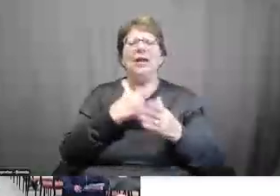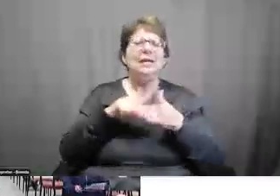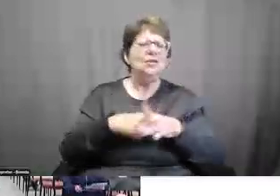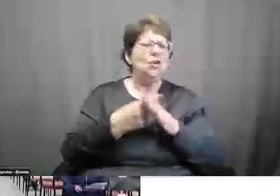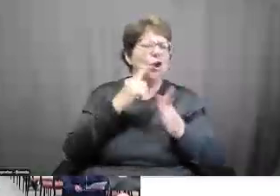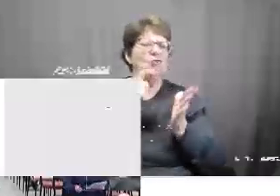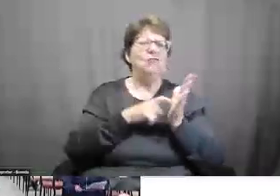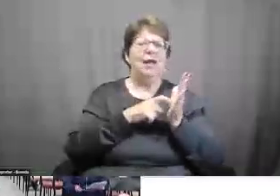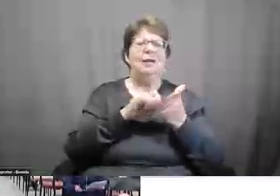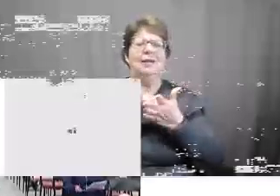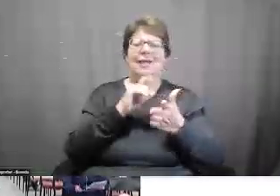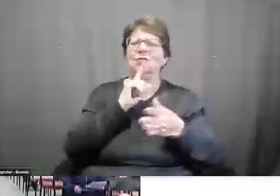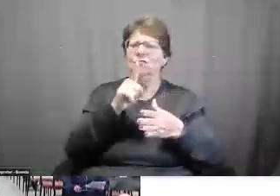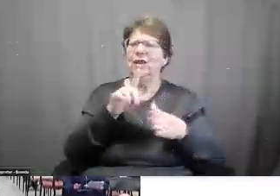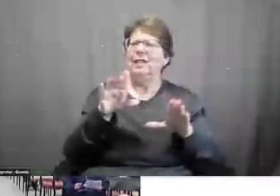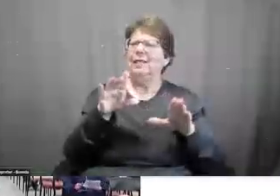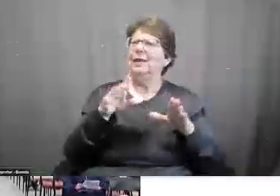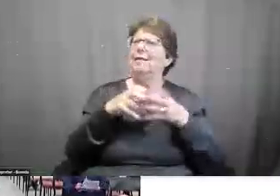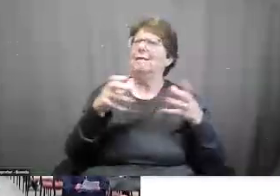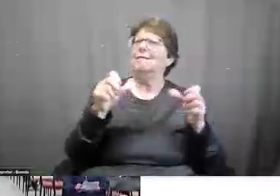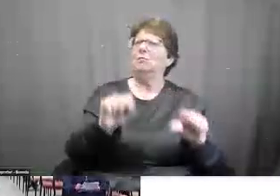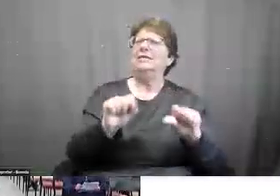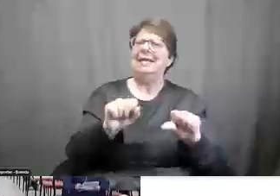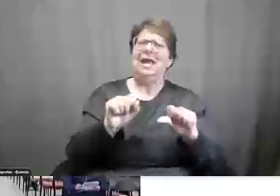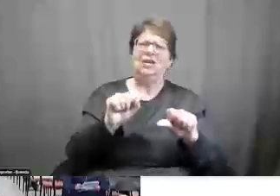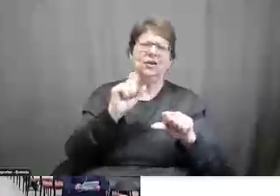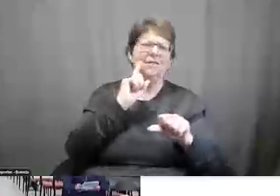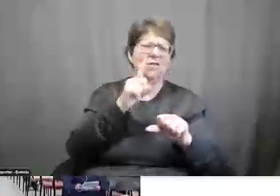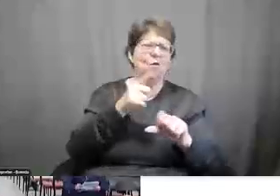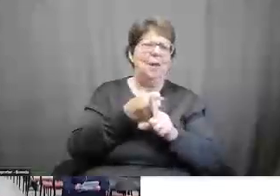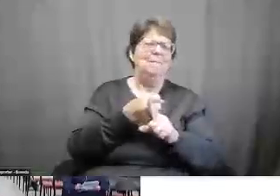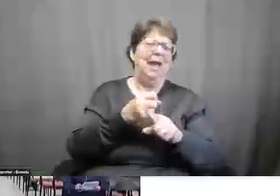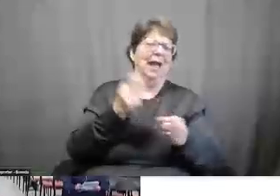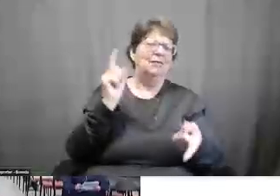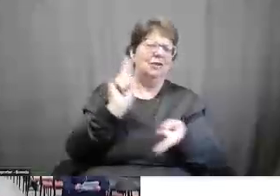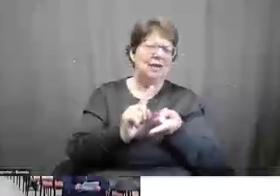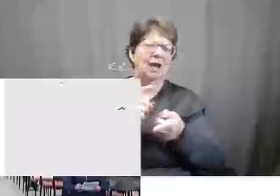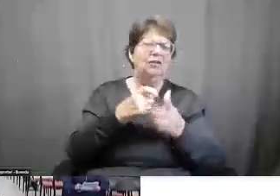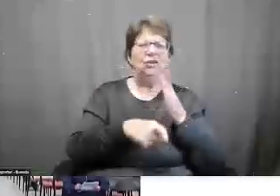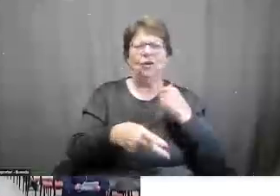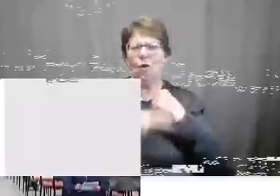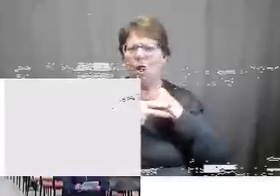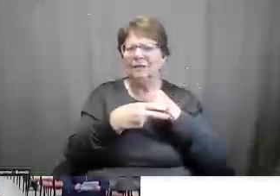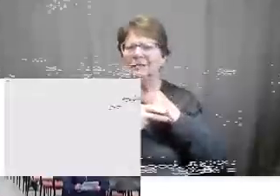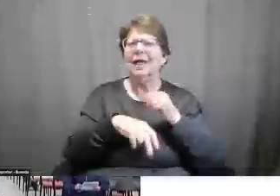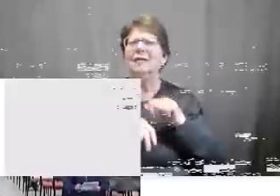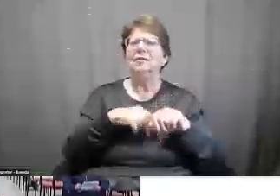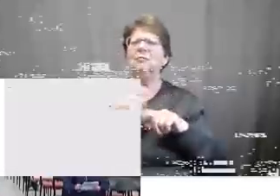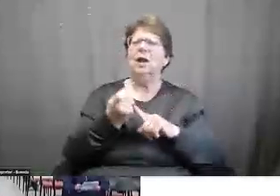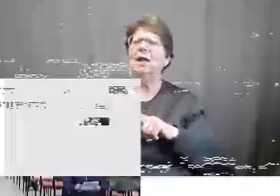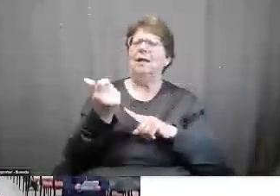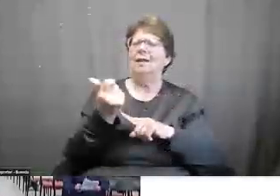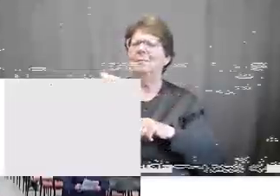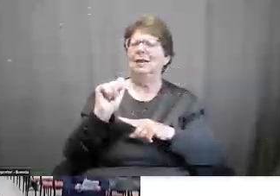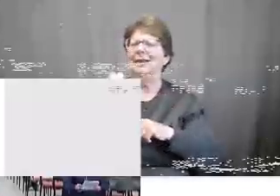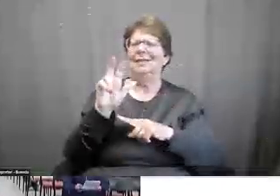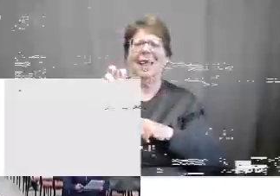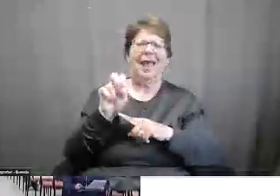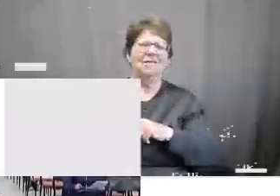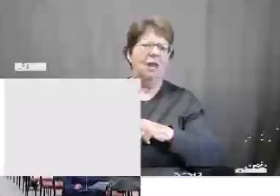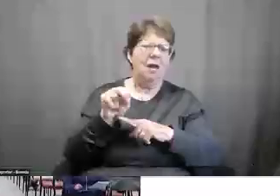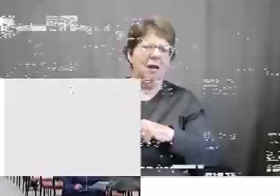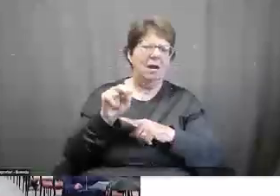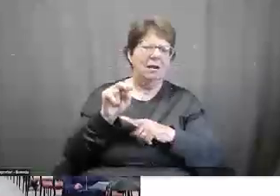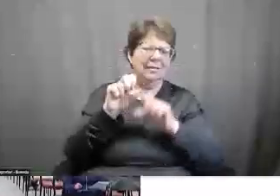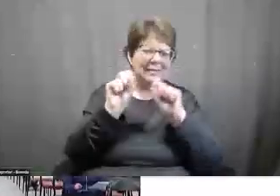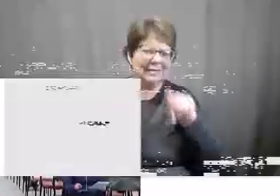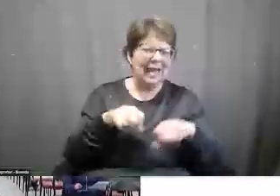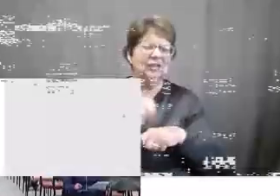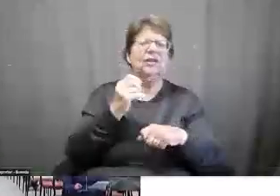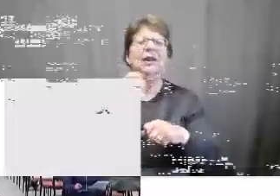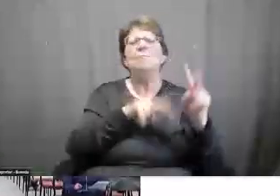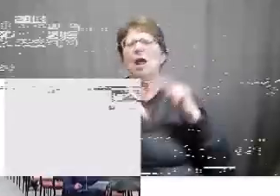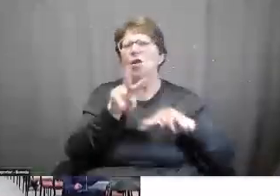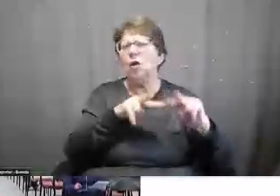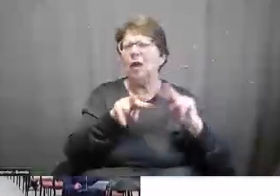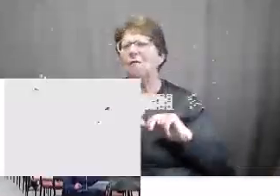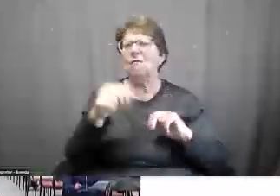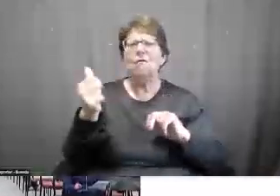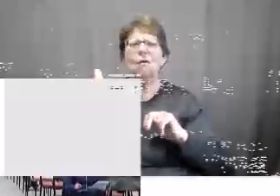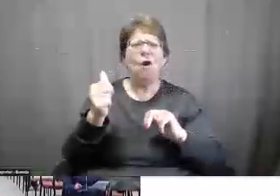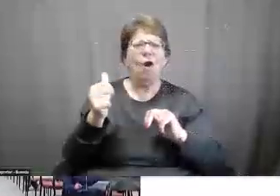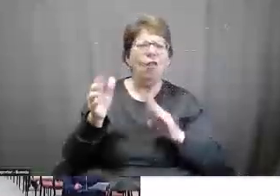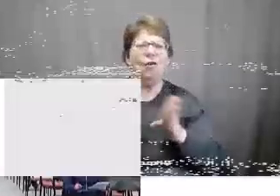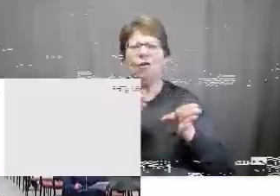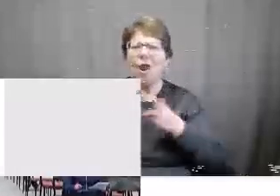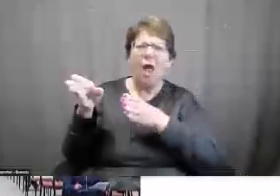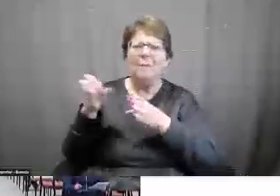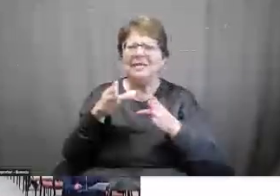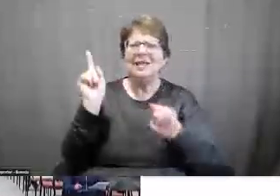Boardroom: really great potential for impact reduction and cost savings by eliminating the Avalon station and by looking at alternate alignments and reduction of impacts in West Seattle.